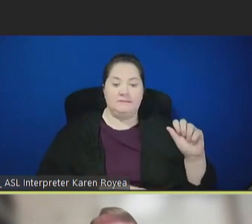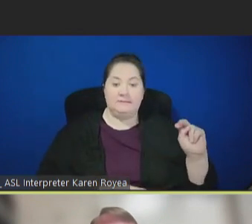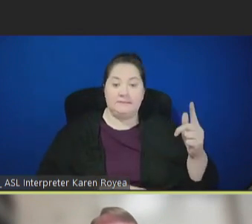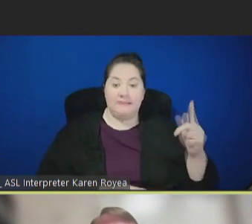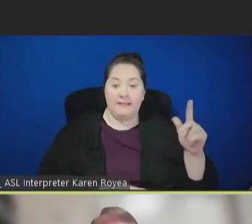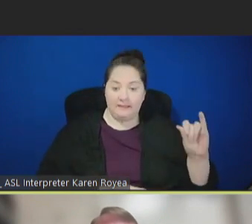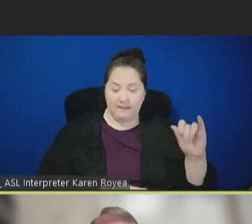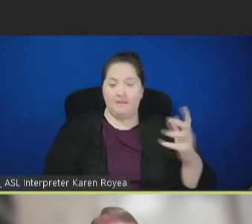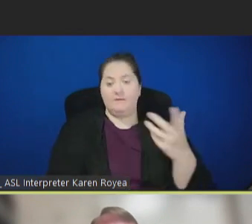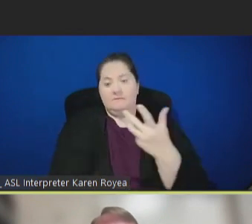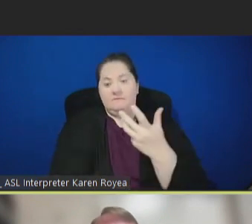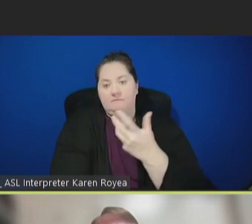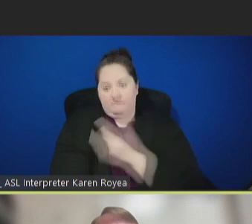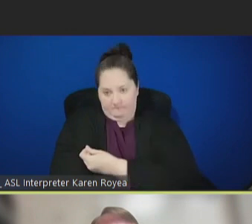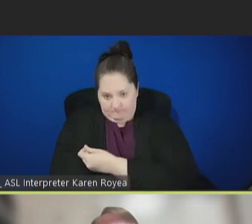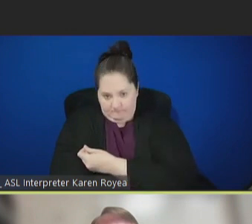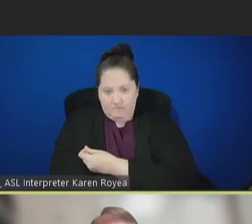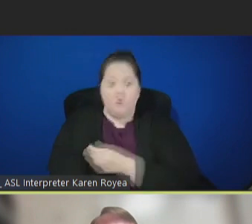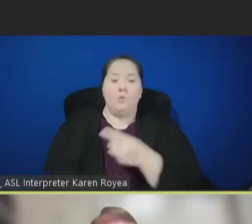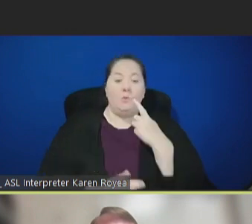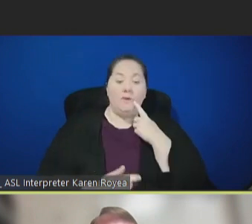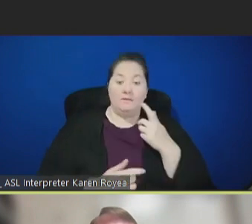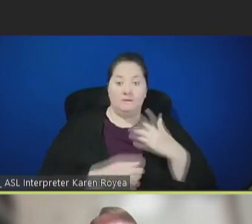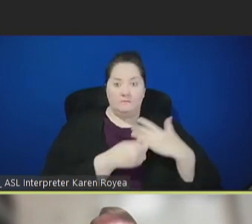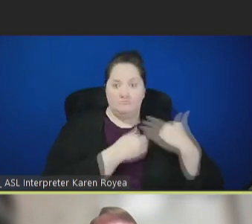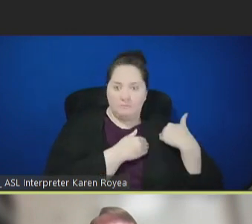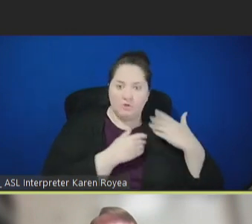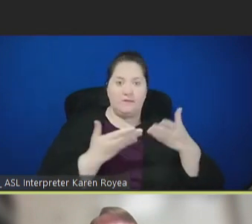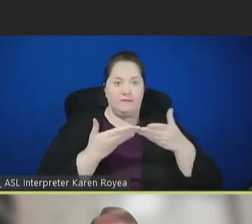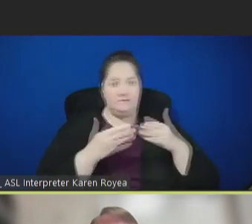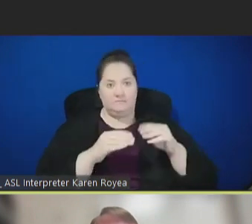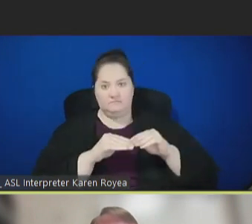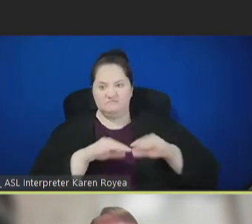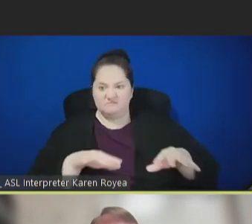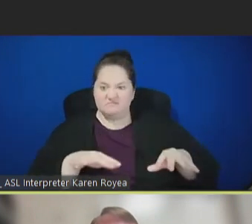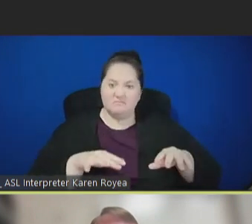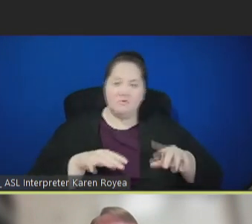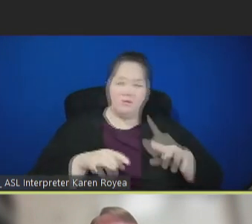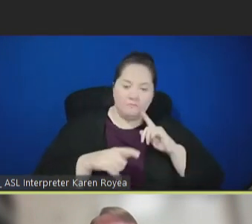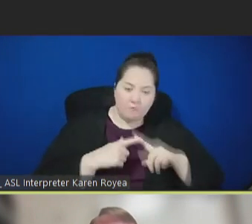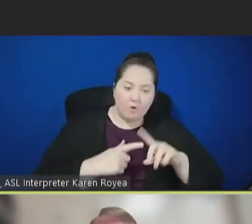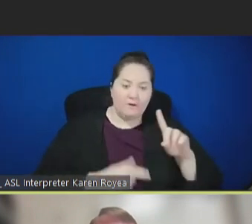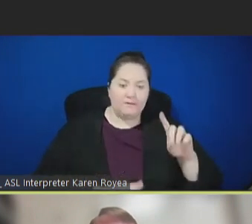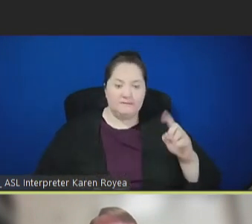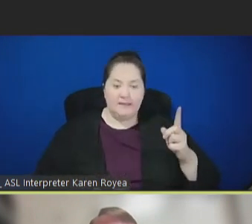disease burden and high transmission in children ages 6 to 16 years of age. The